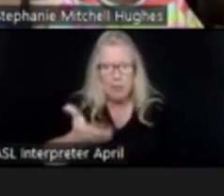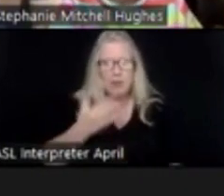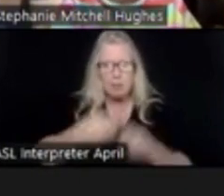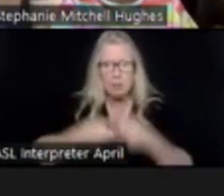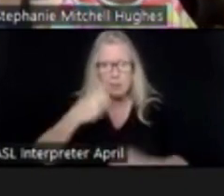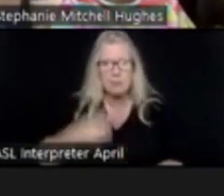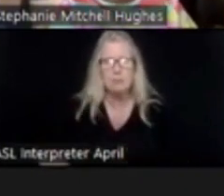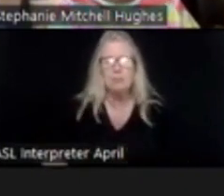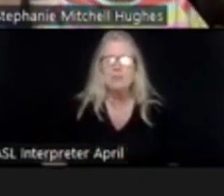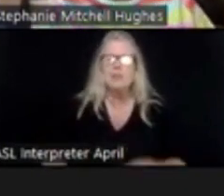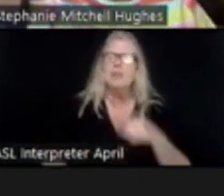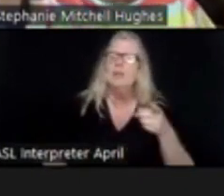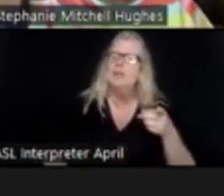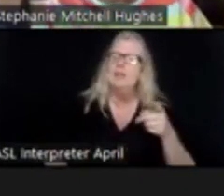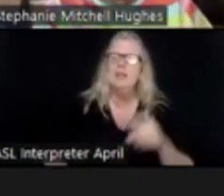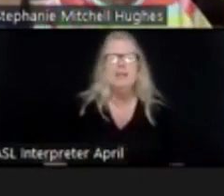THANK YOU SO MUCH.